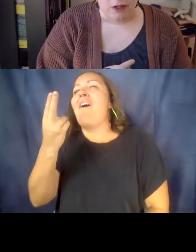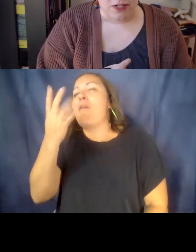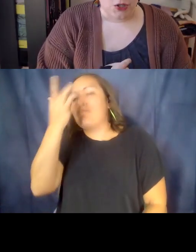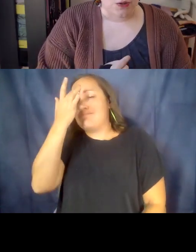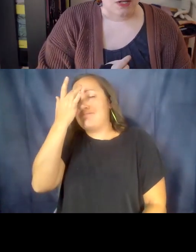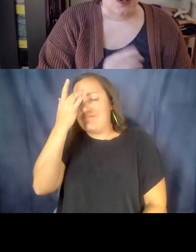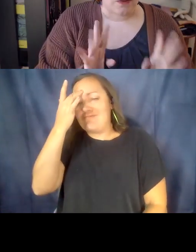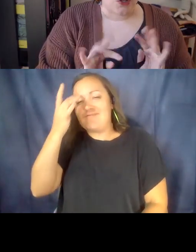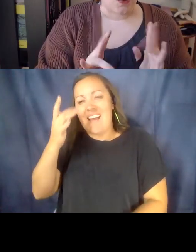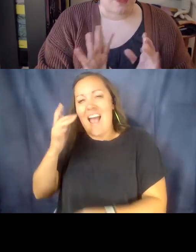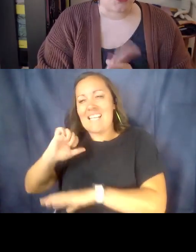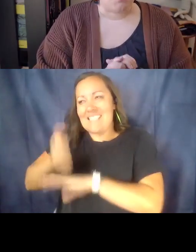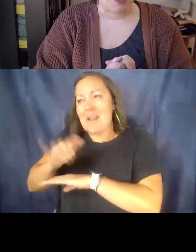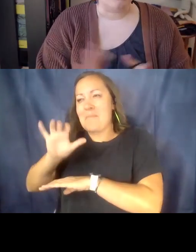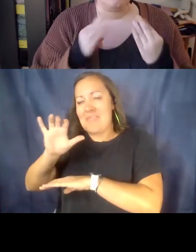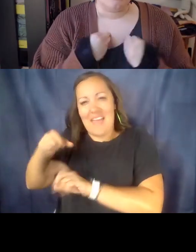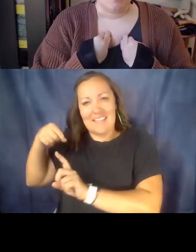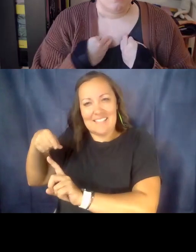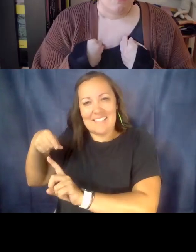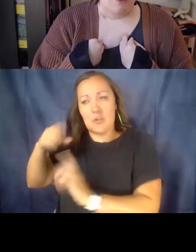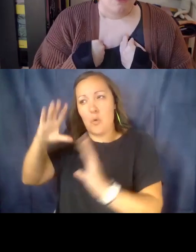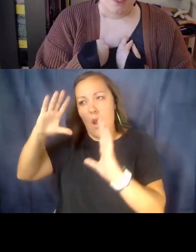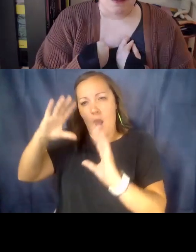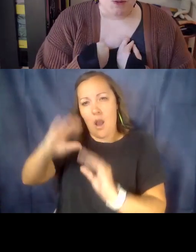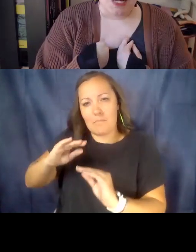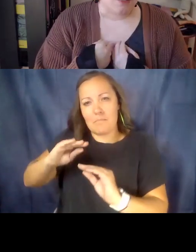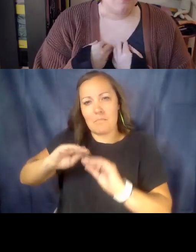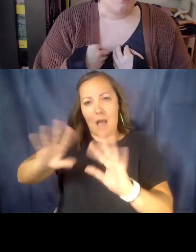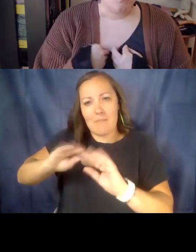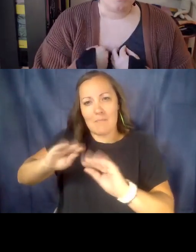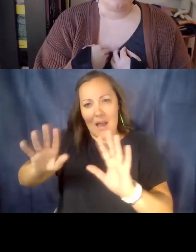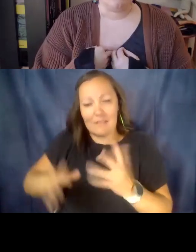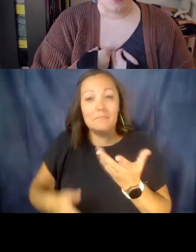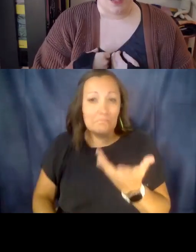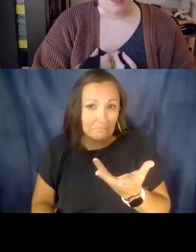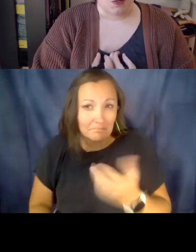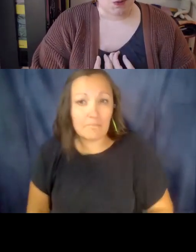have any issues with flashing, but from a design perspective you want to avoid that as much as